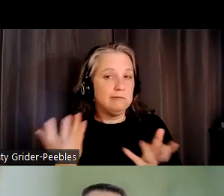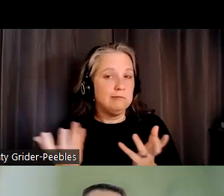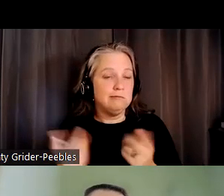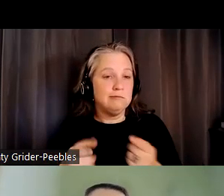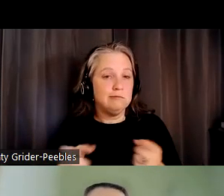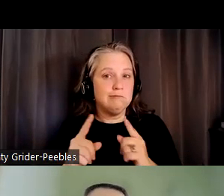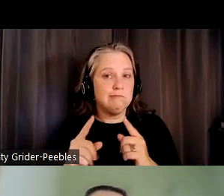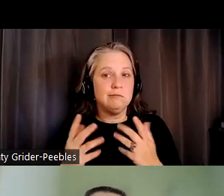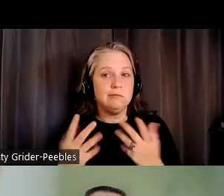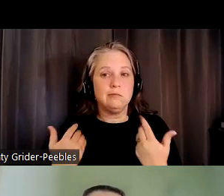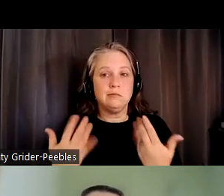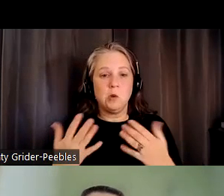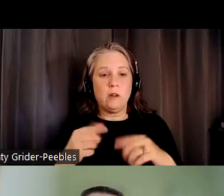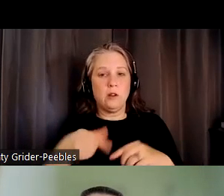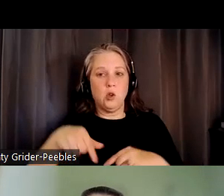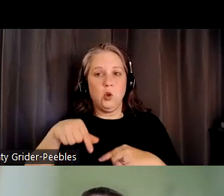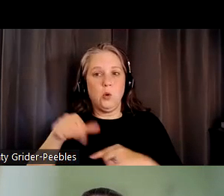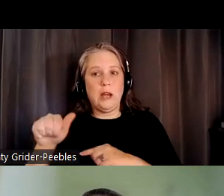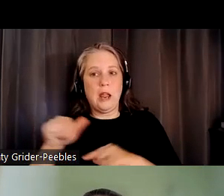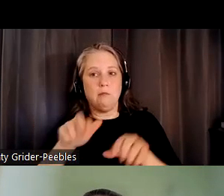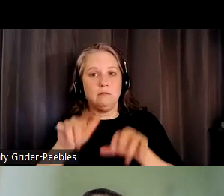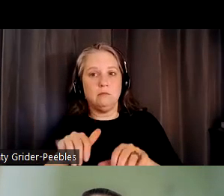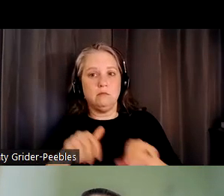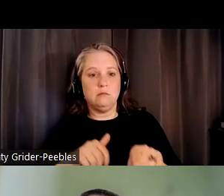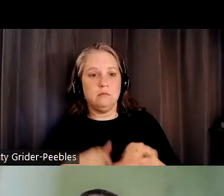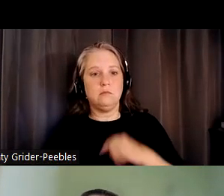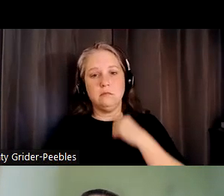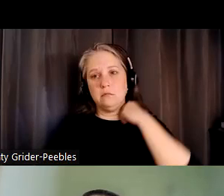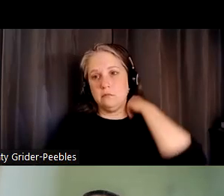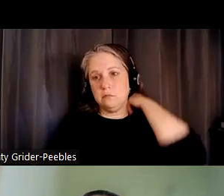dropped them in the Q&A section yet, please do so.